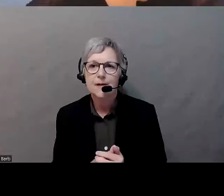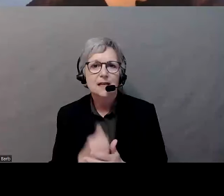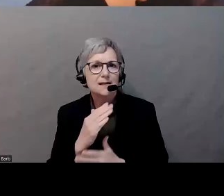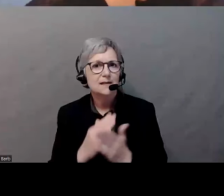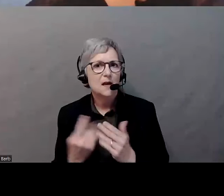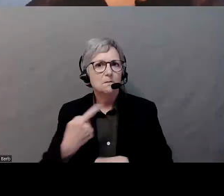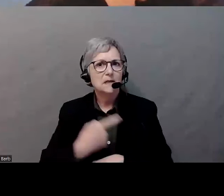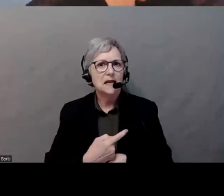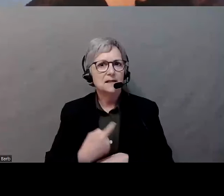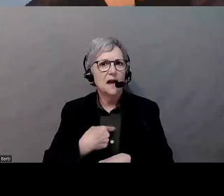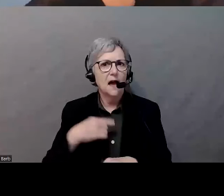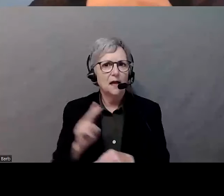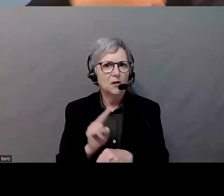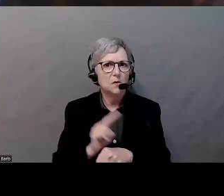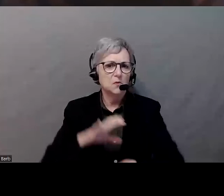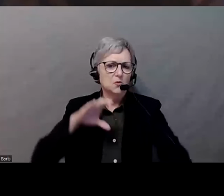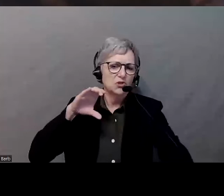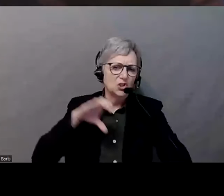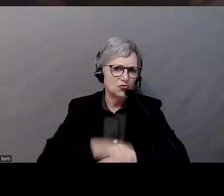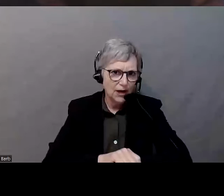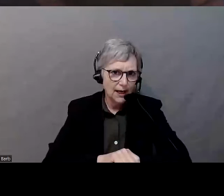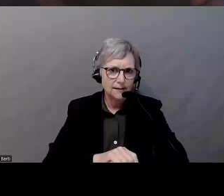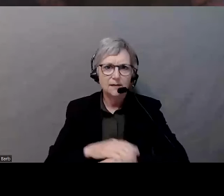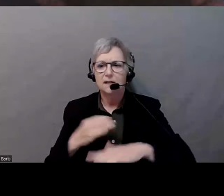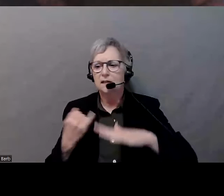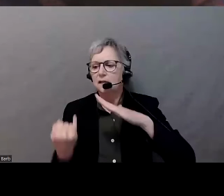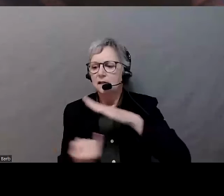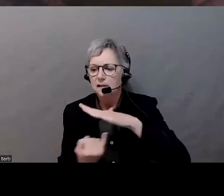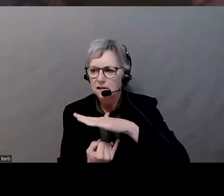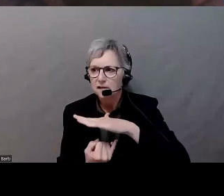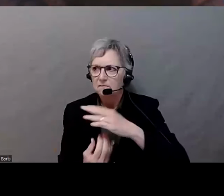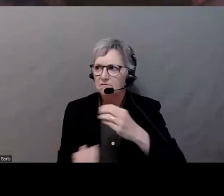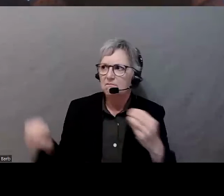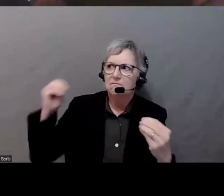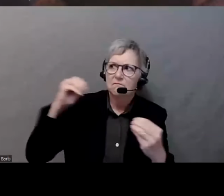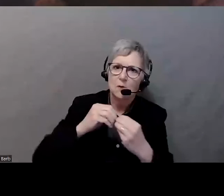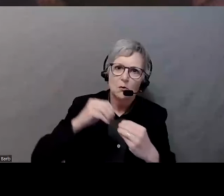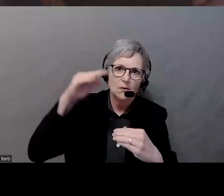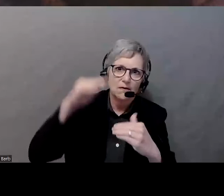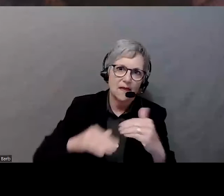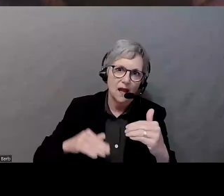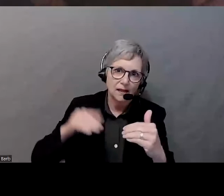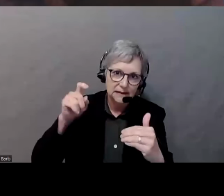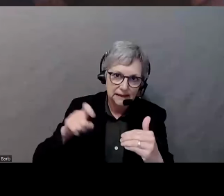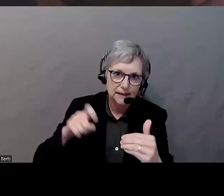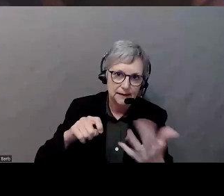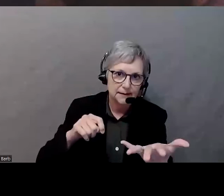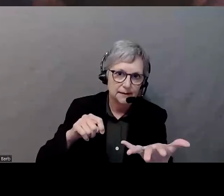RESTRAINT AND SECLUSION WAY ABOVE AND BEFORE ANY POLICY THAT